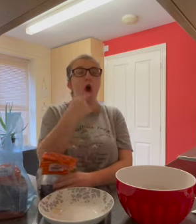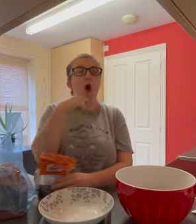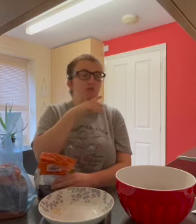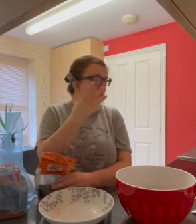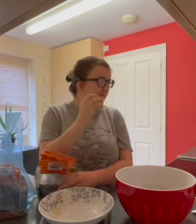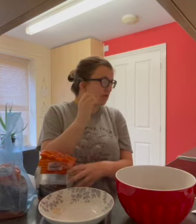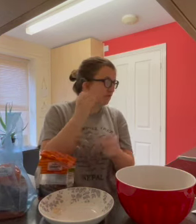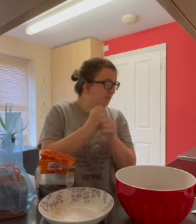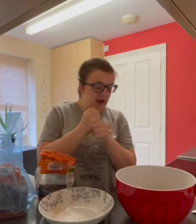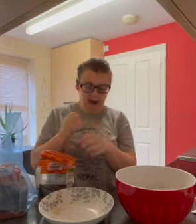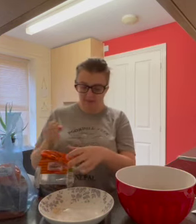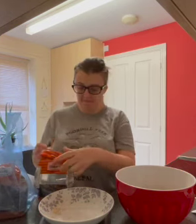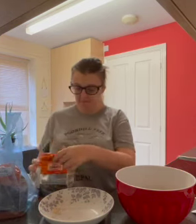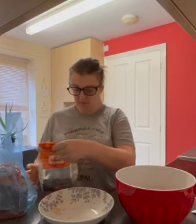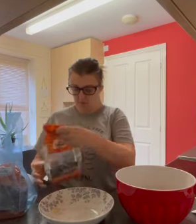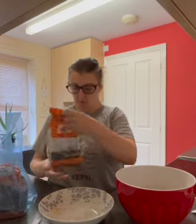140g of